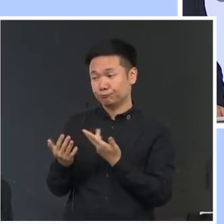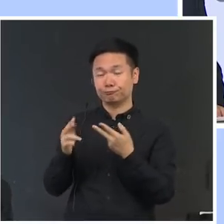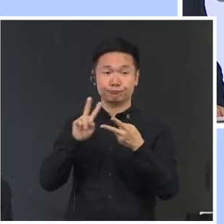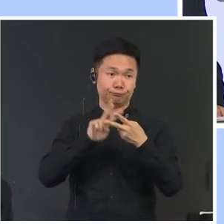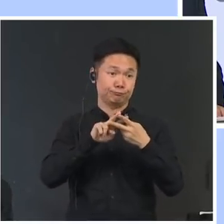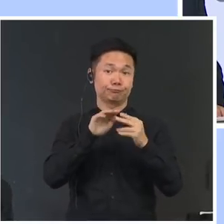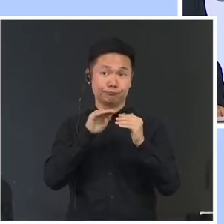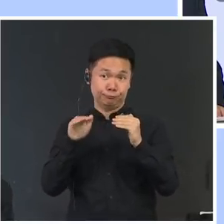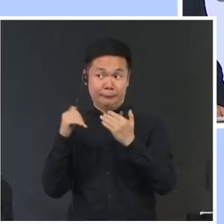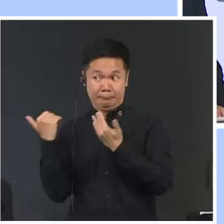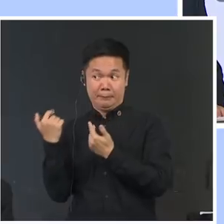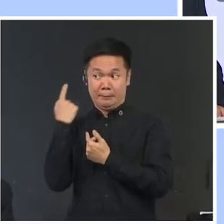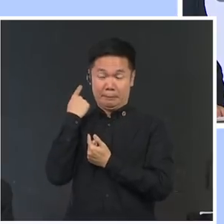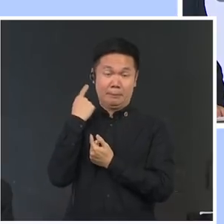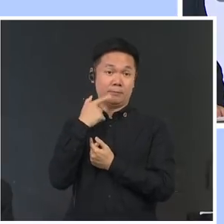Sign language legislation was